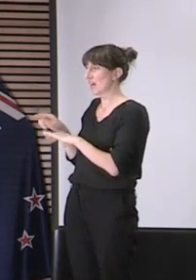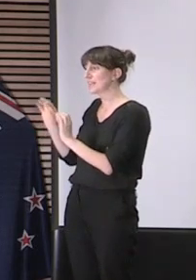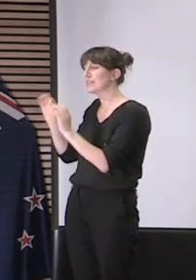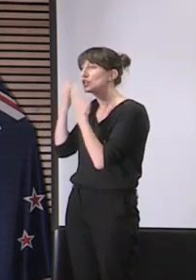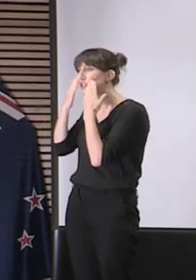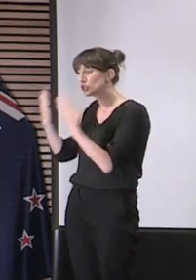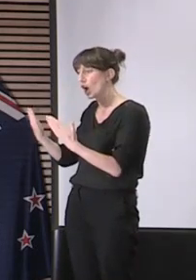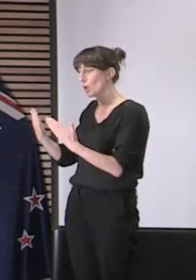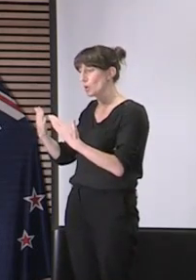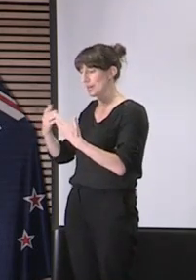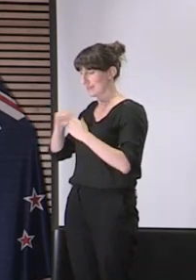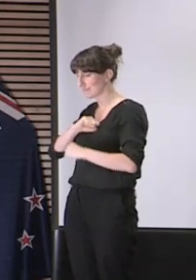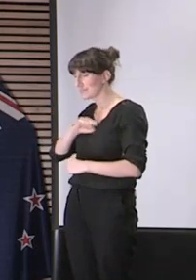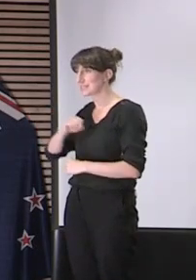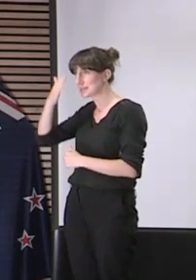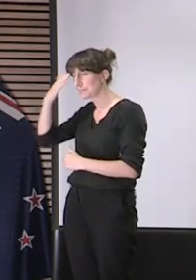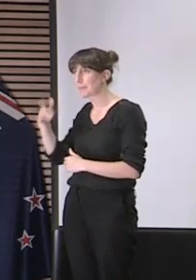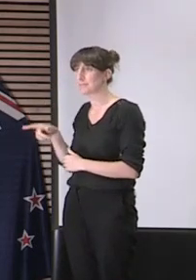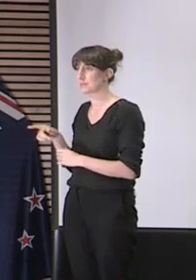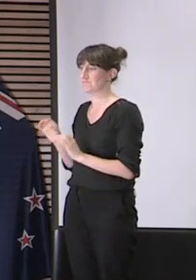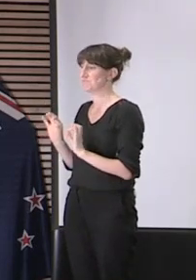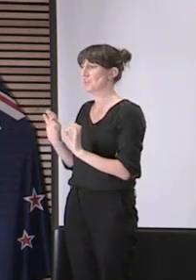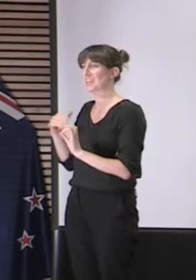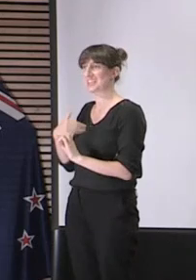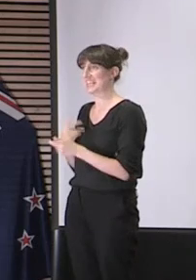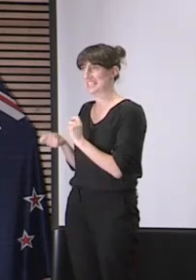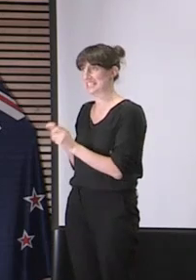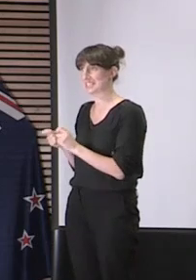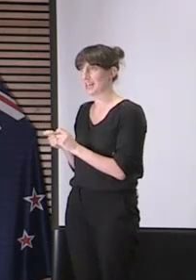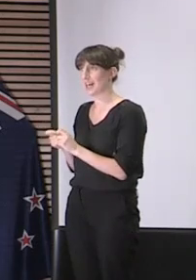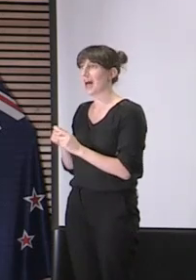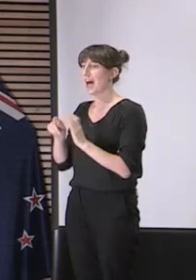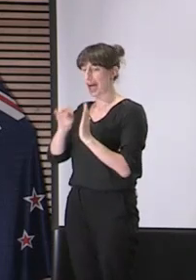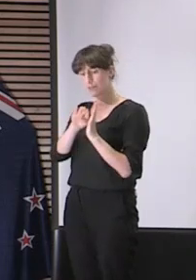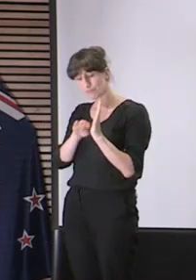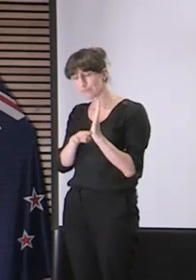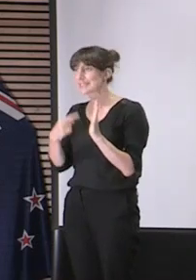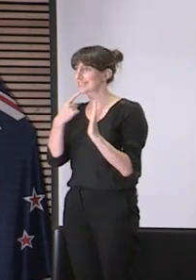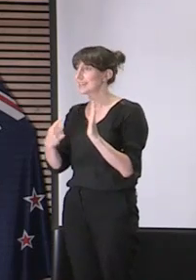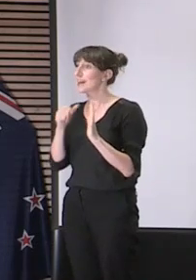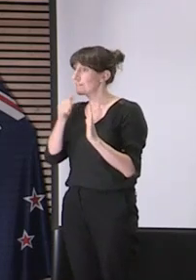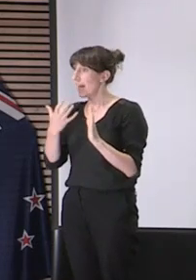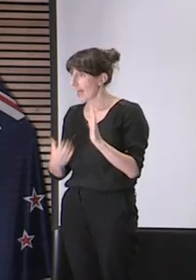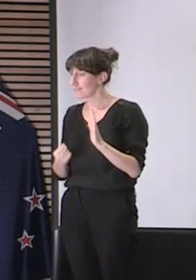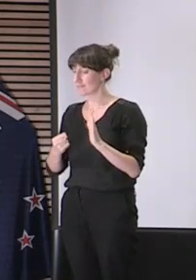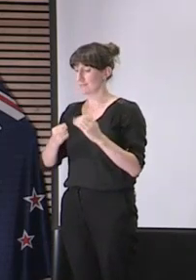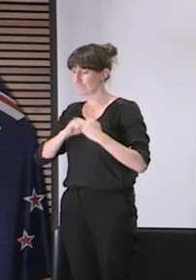definition we wouldn't routinely test her and that has been the case under the previous and under the current